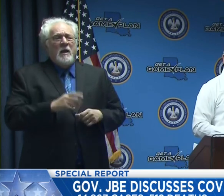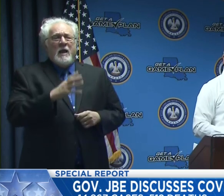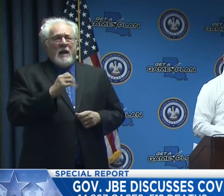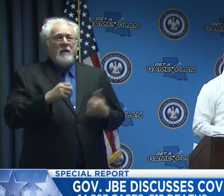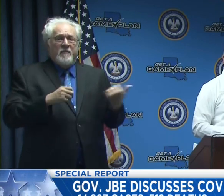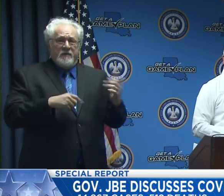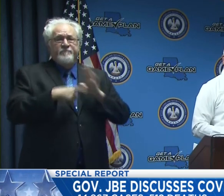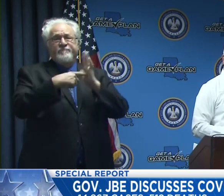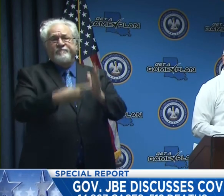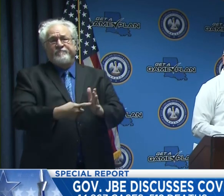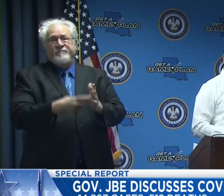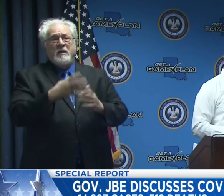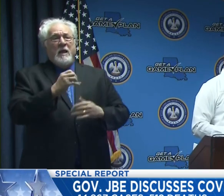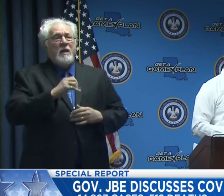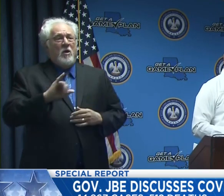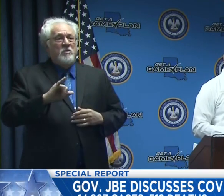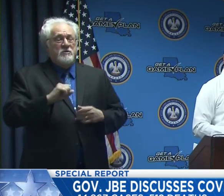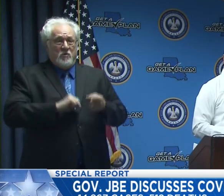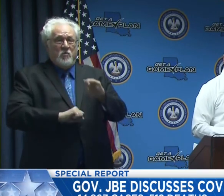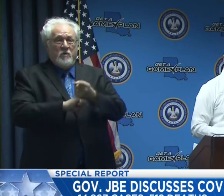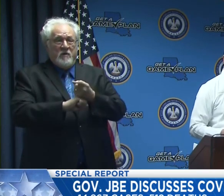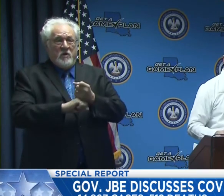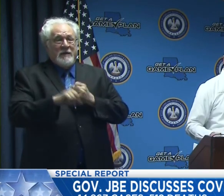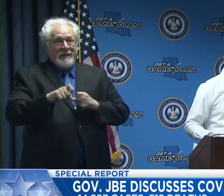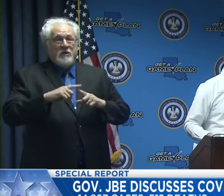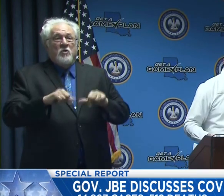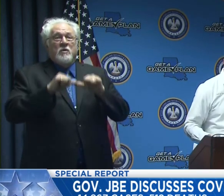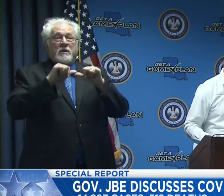ON OUR -- PARISHES WERE ON OUR LIST.